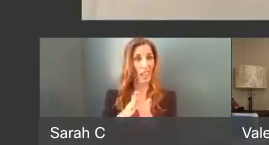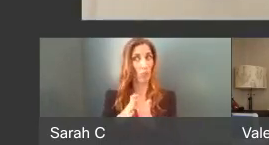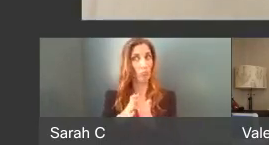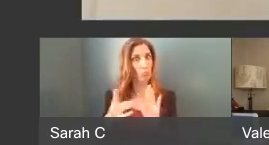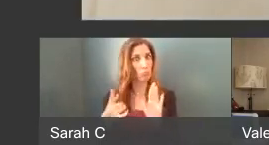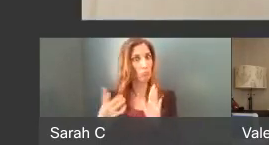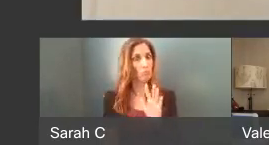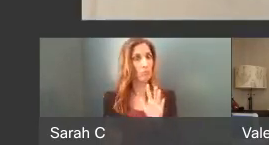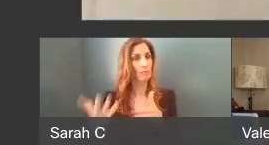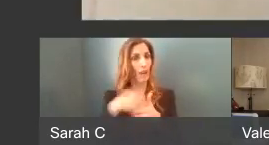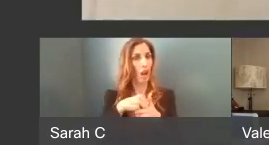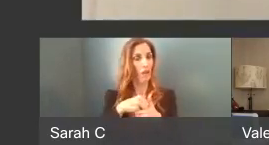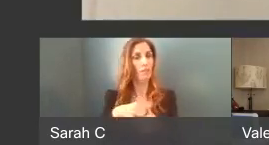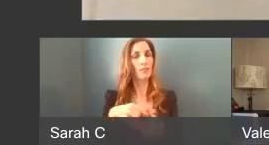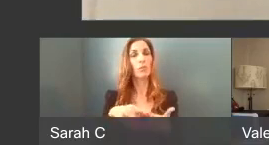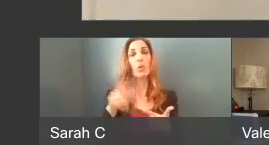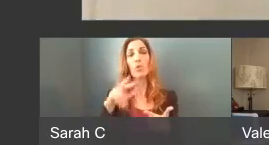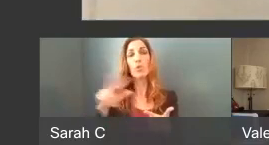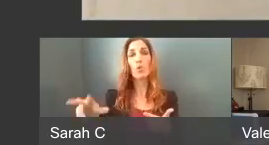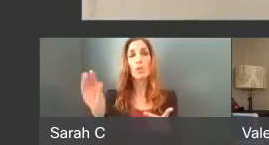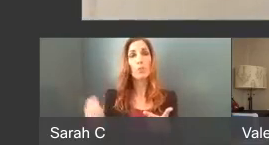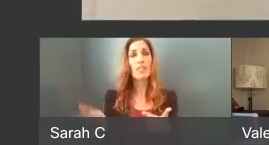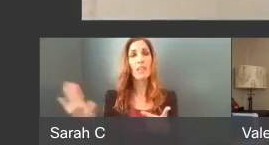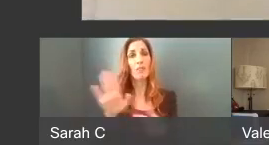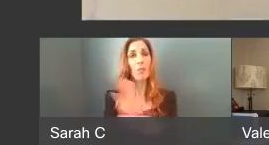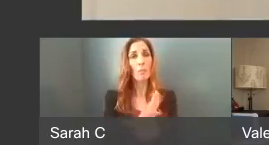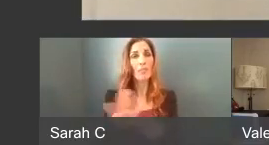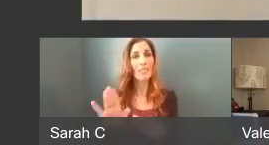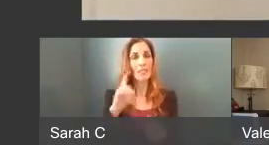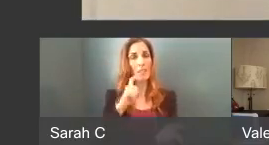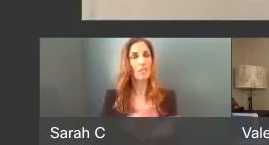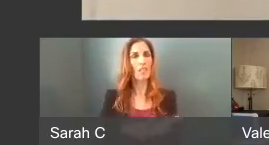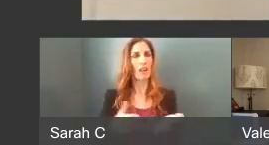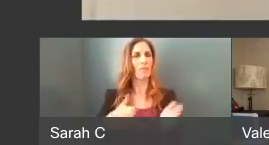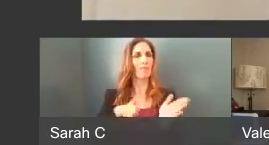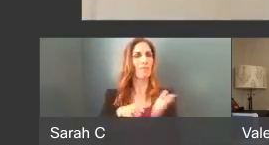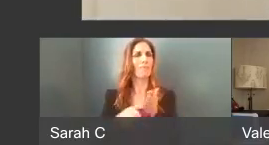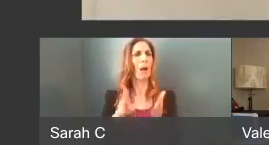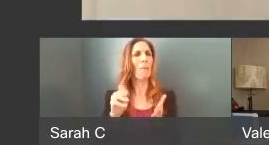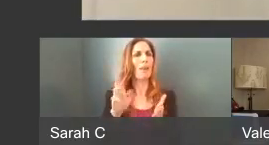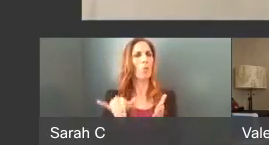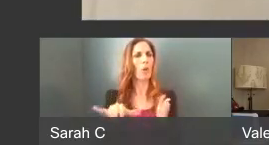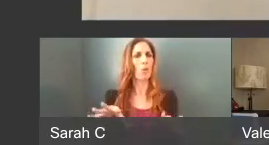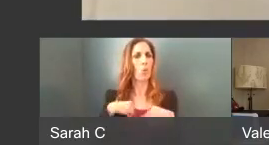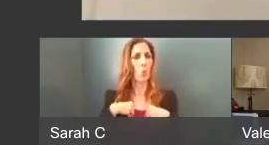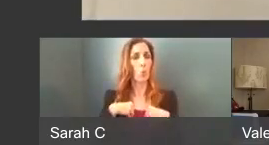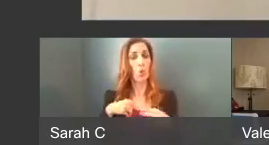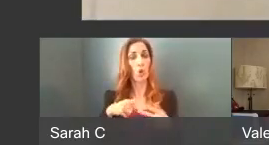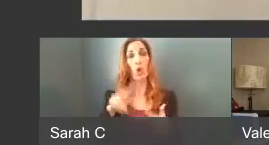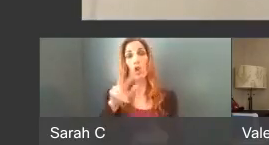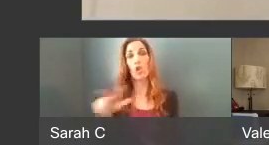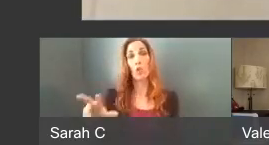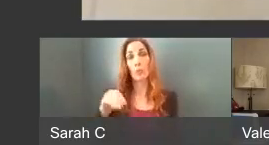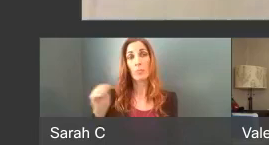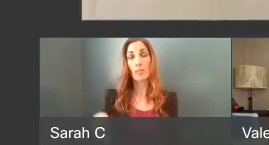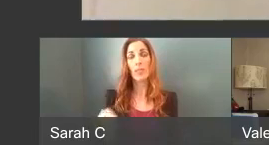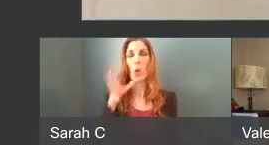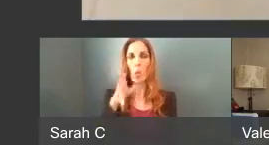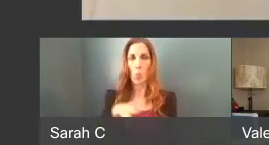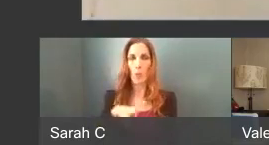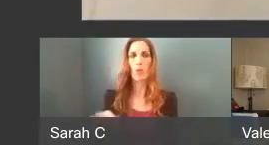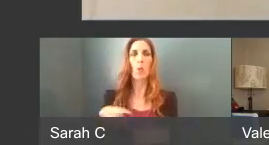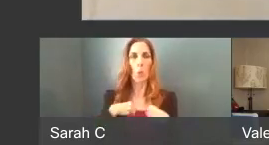33% of the businesses identified as minority-owned, 33% identified as women-owned, 4%